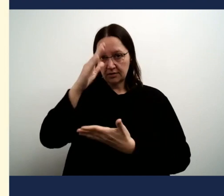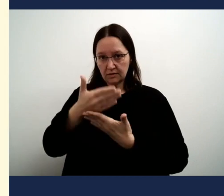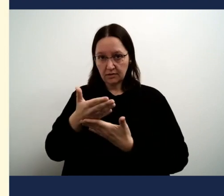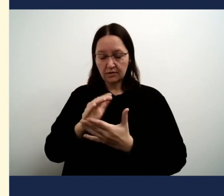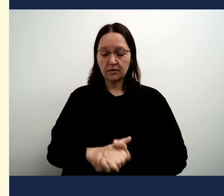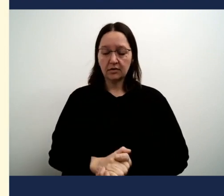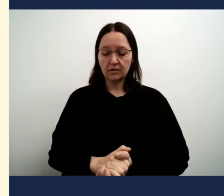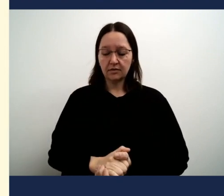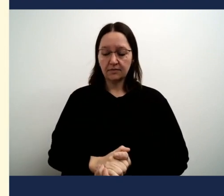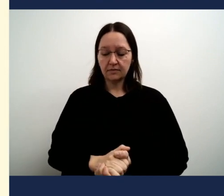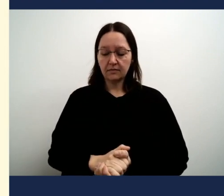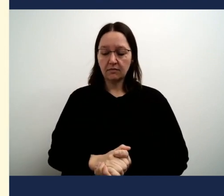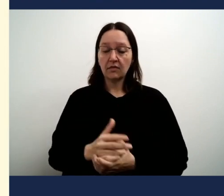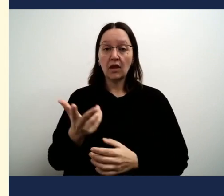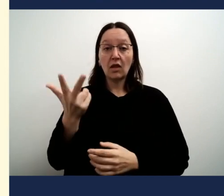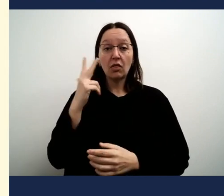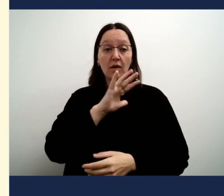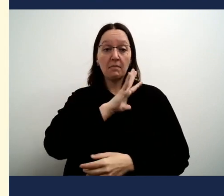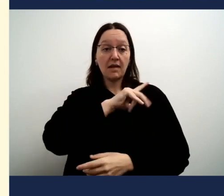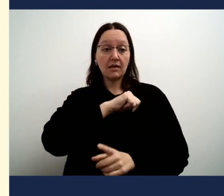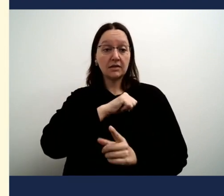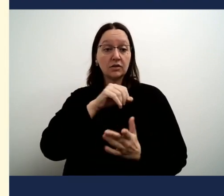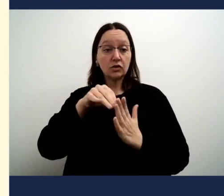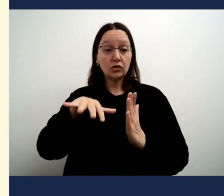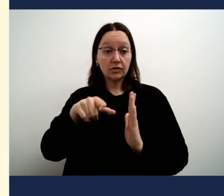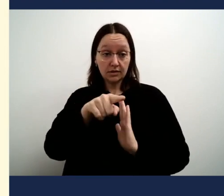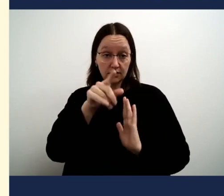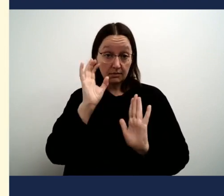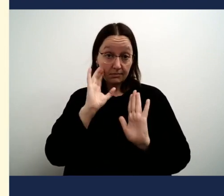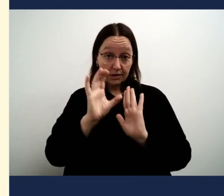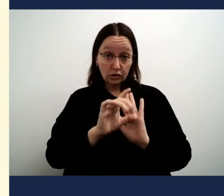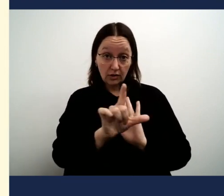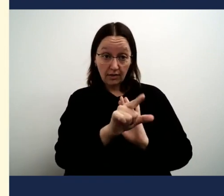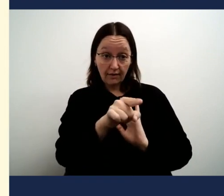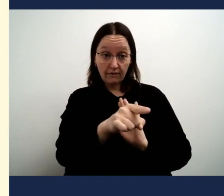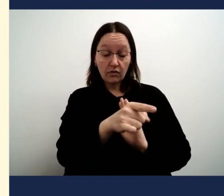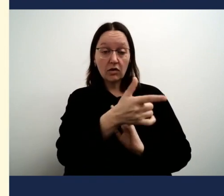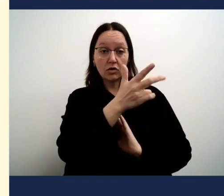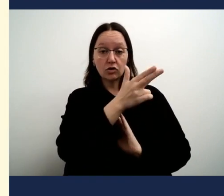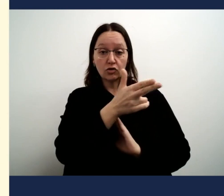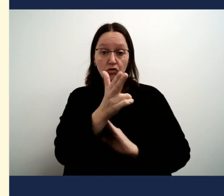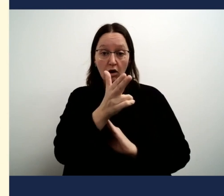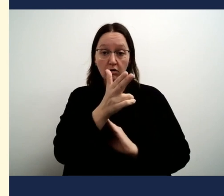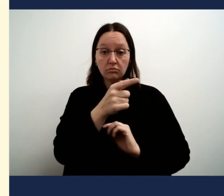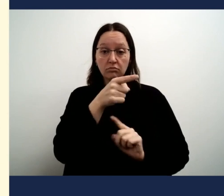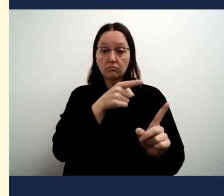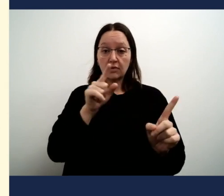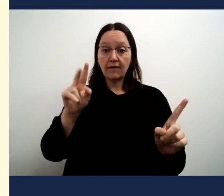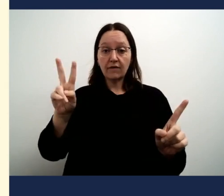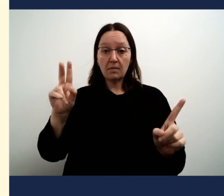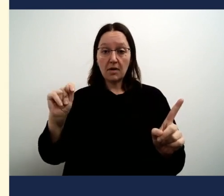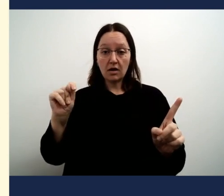applicants receive 32% fewer e-mails, and 42% fewer phone